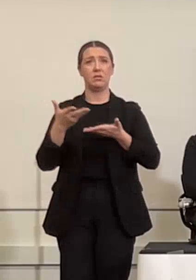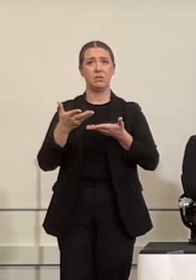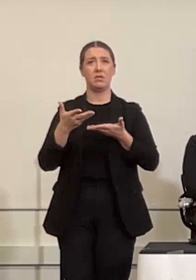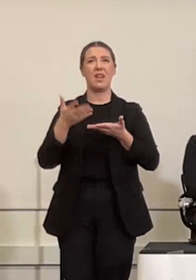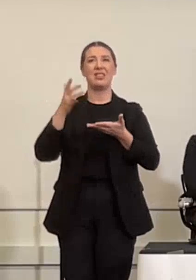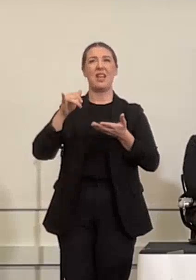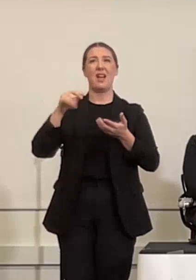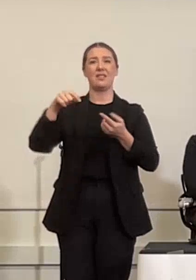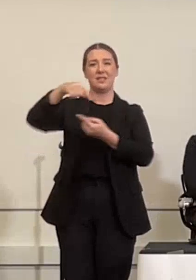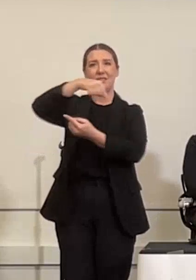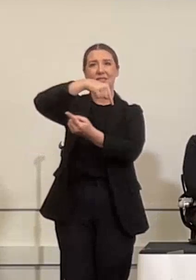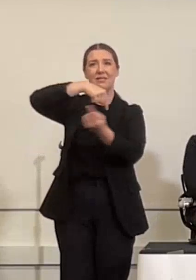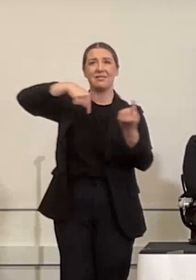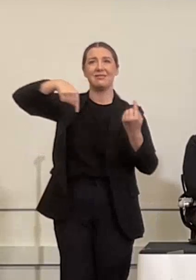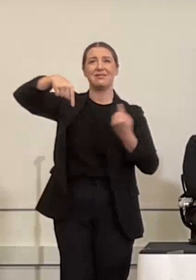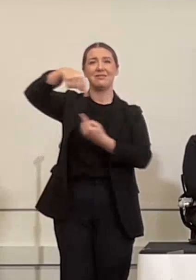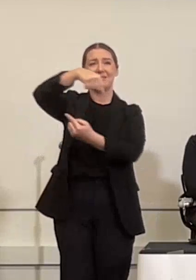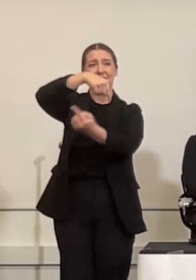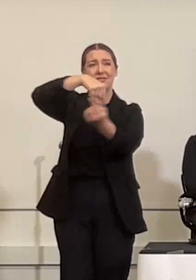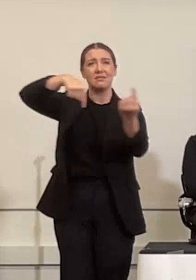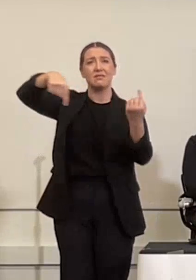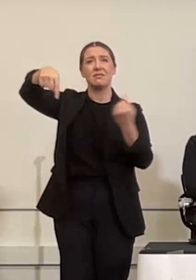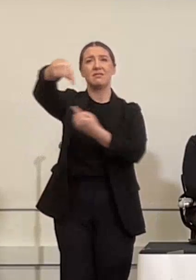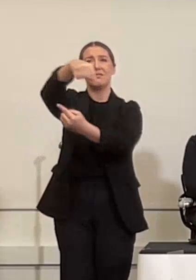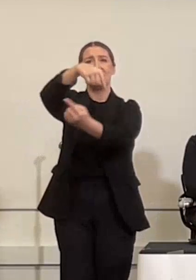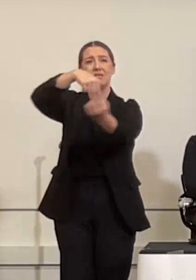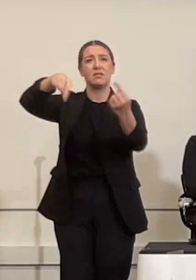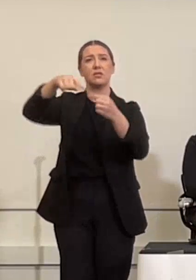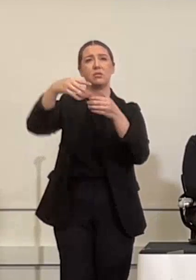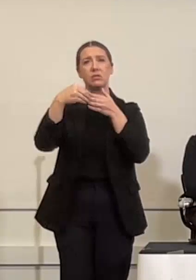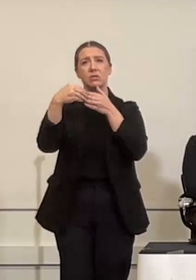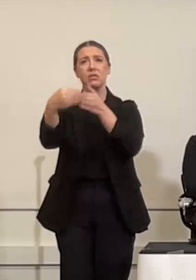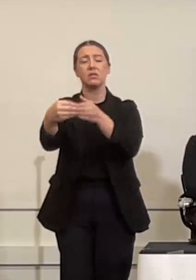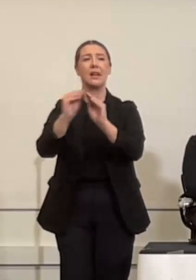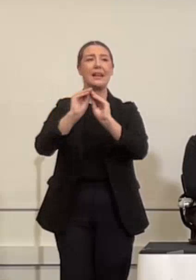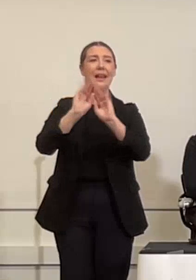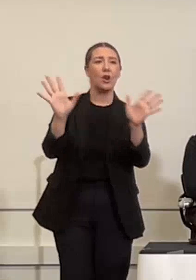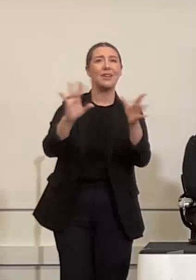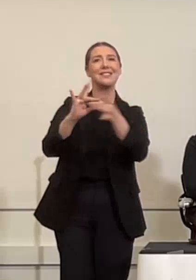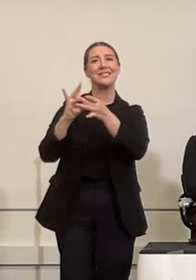the circularness we need to drive. Clarity, synergy and urgency.